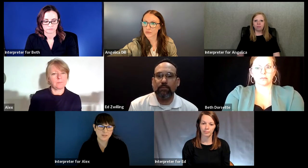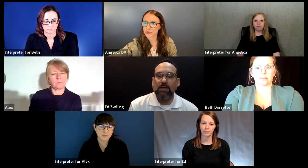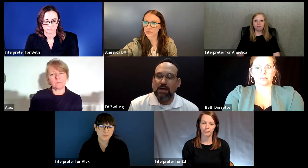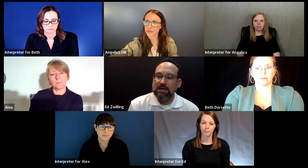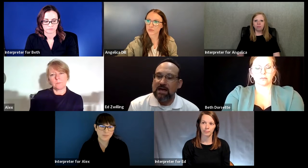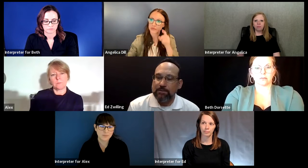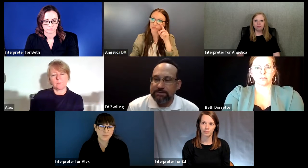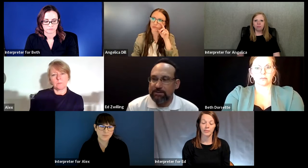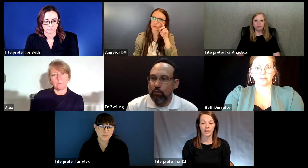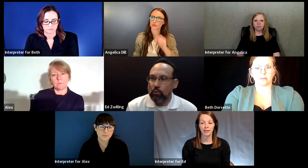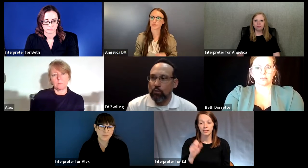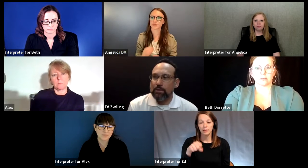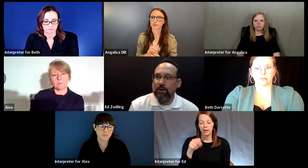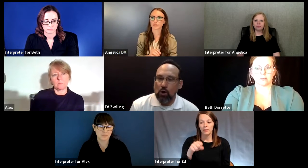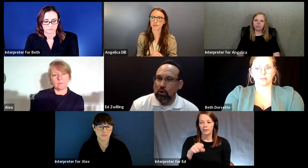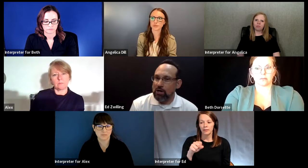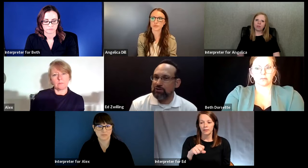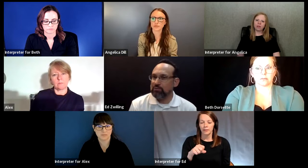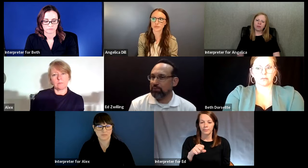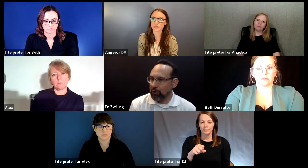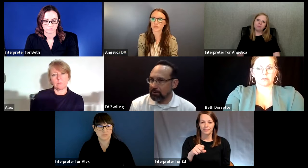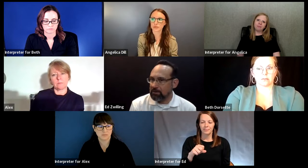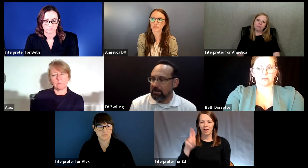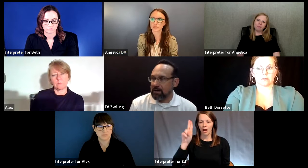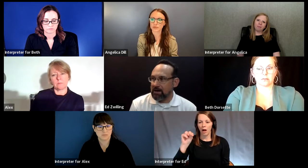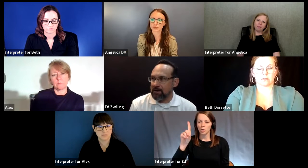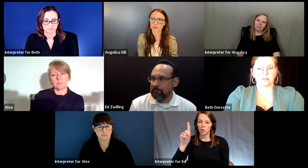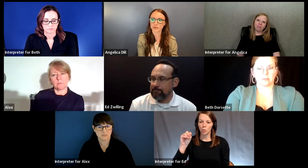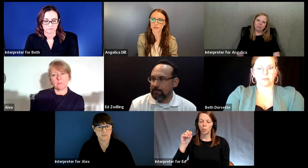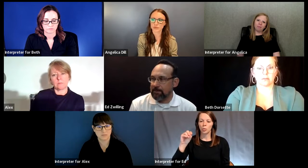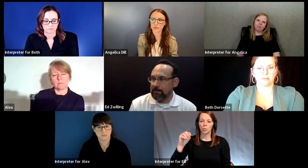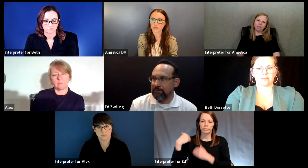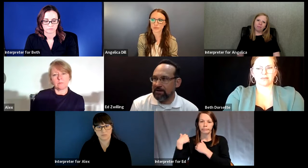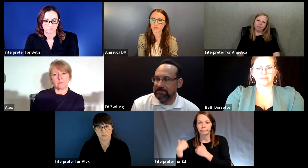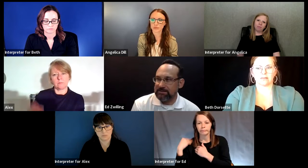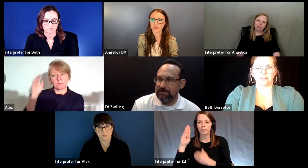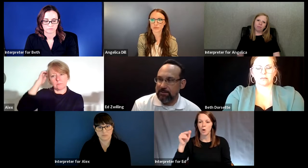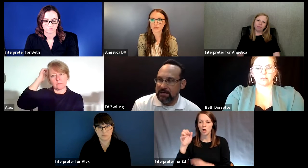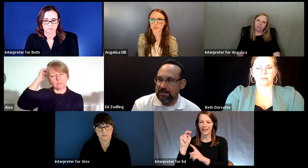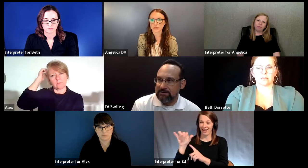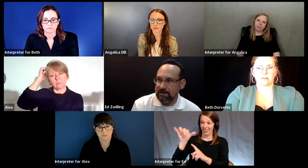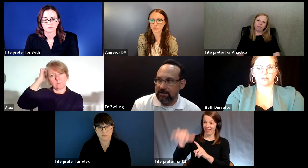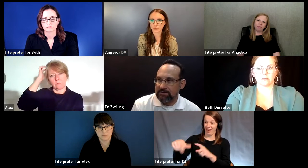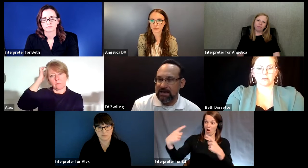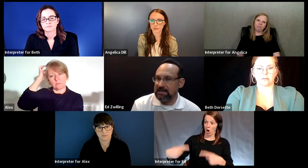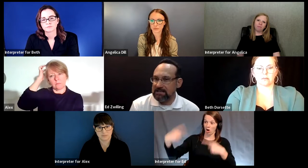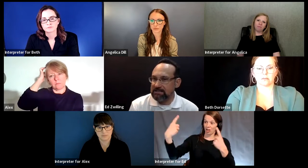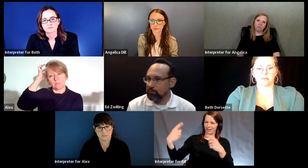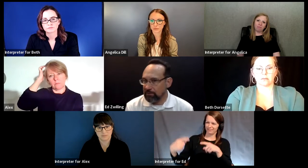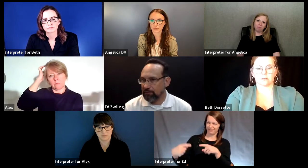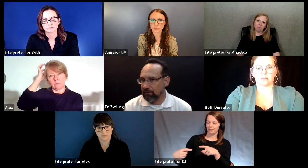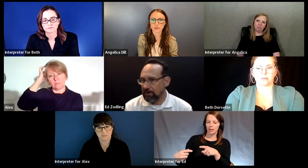Yeah, see, the whole undue burden defense to me is not an easy one for